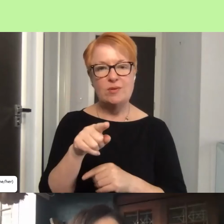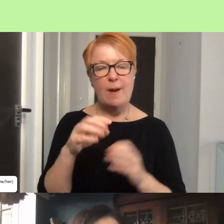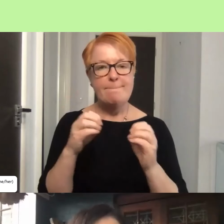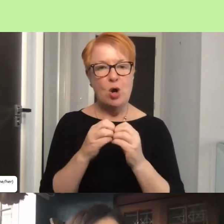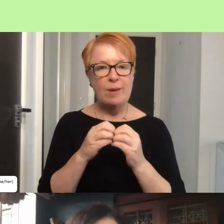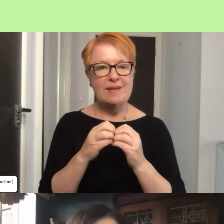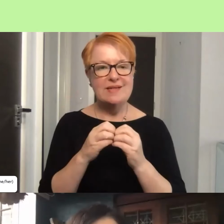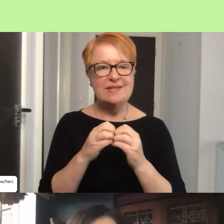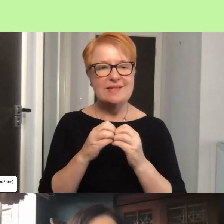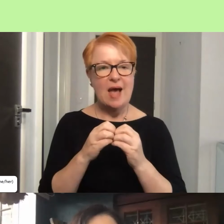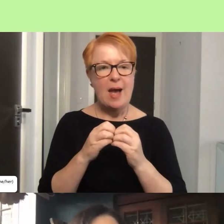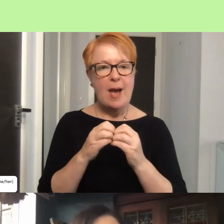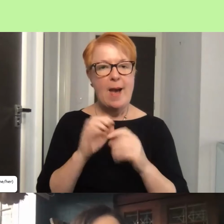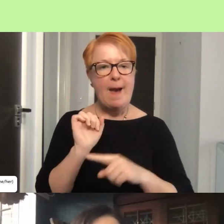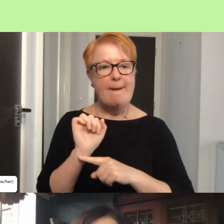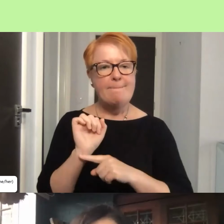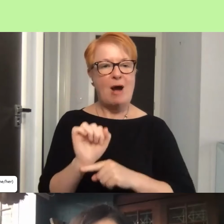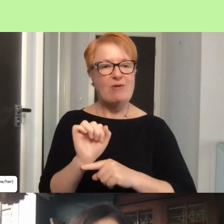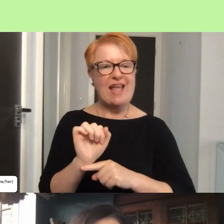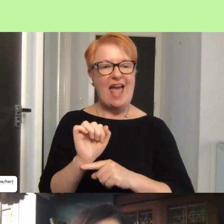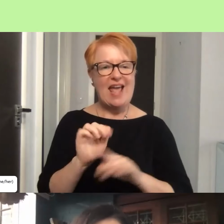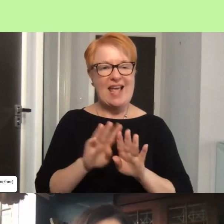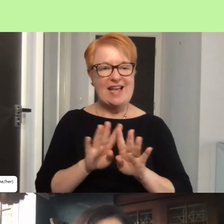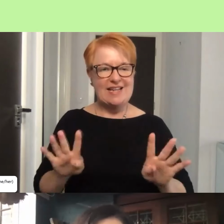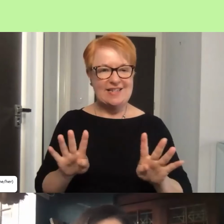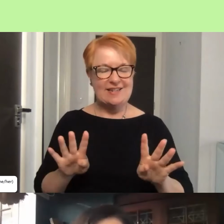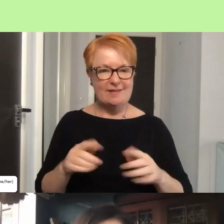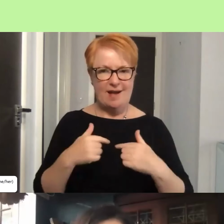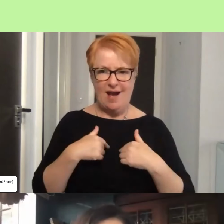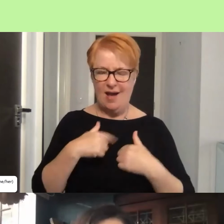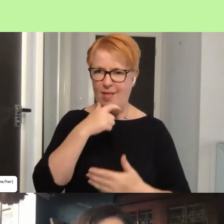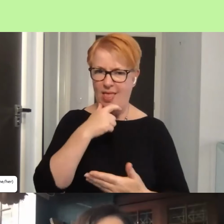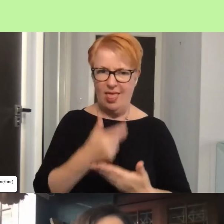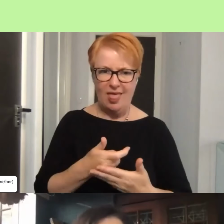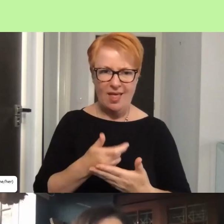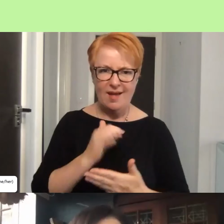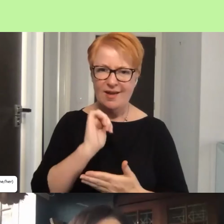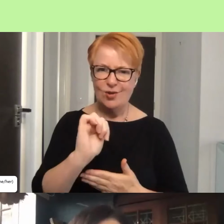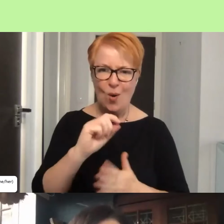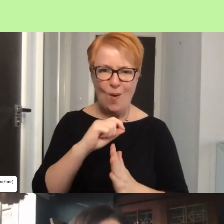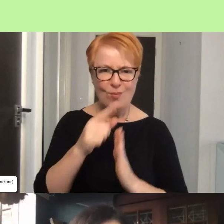you mentioned you want to speak about it, I'm fascinated by this project, you, you might